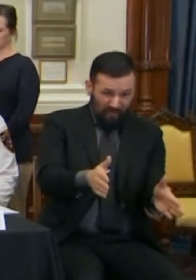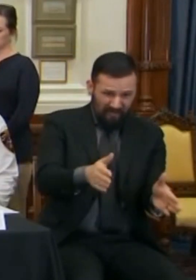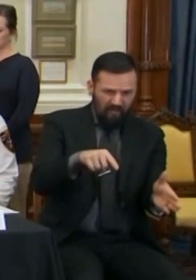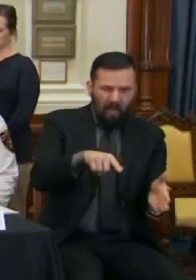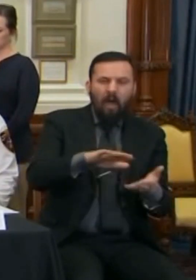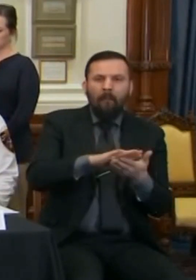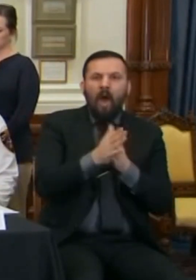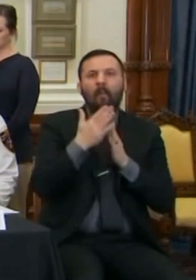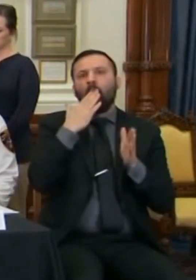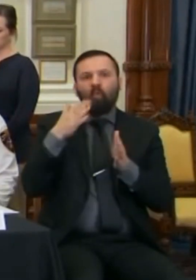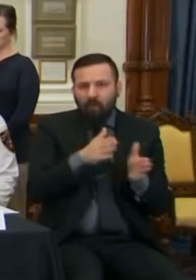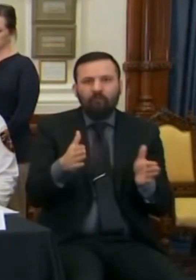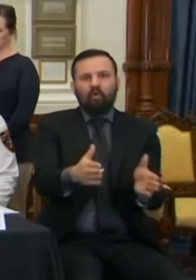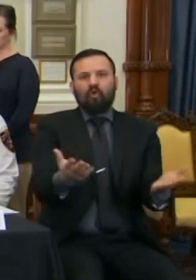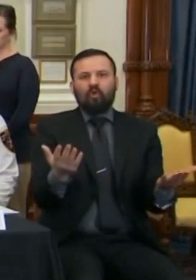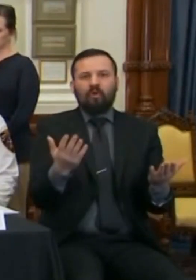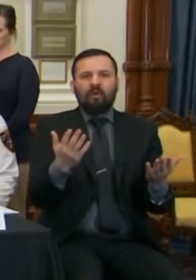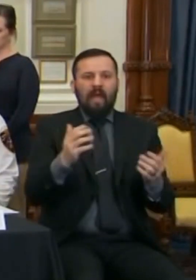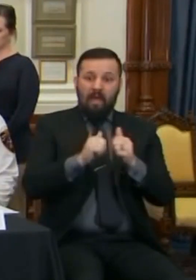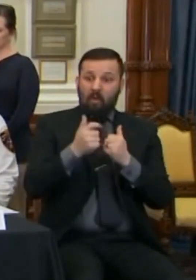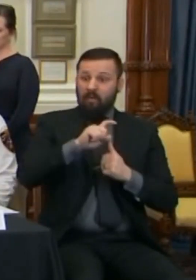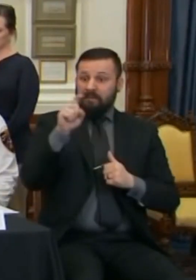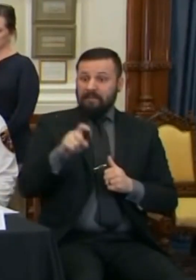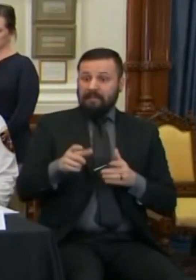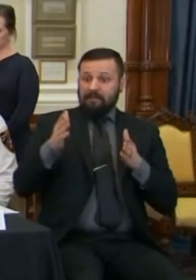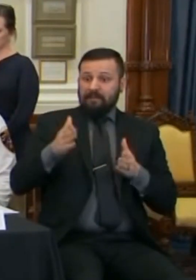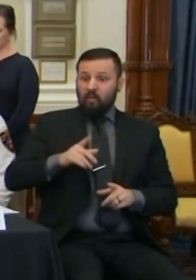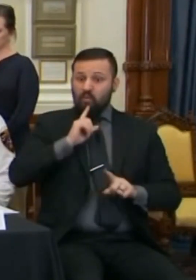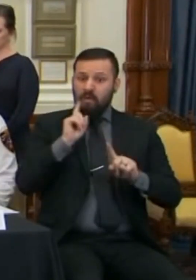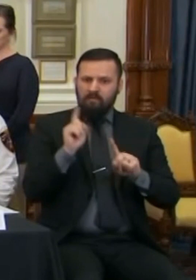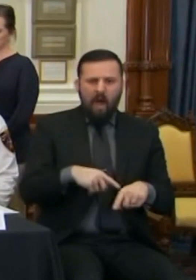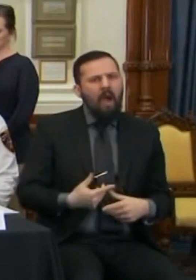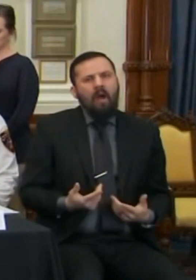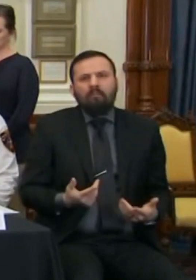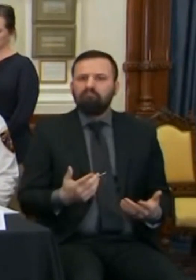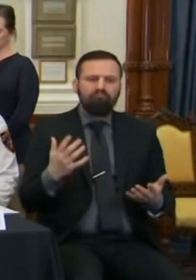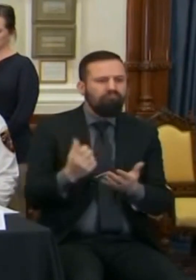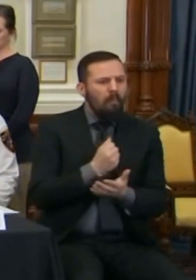rivers the way Texans responded they got out their bass boats and went into those